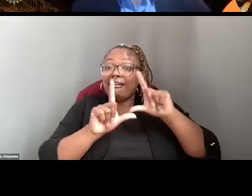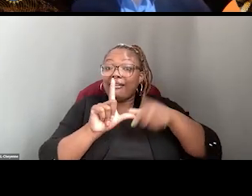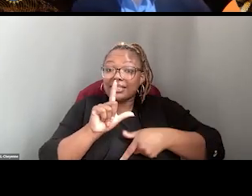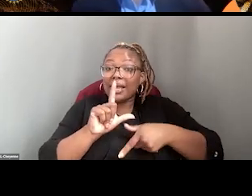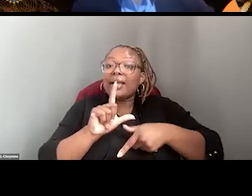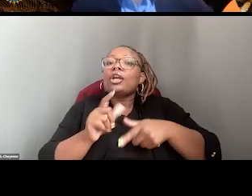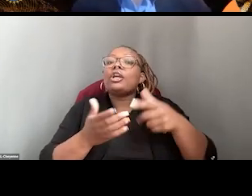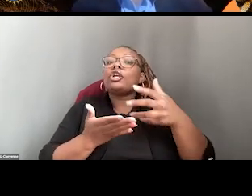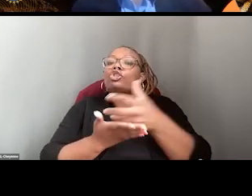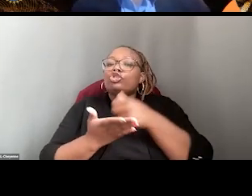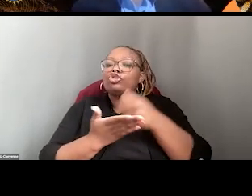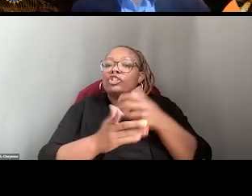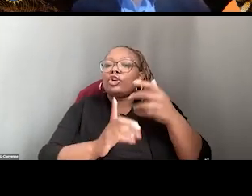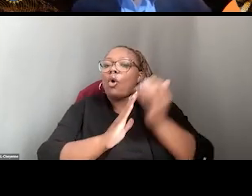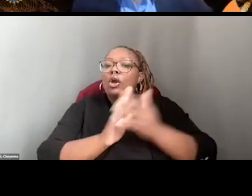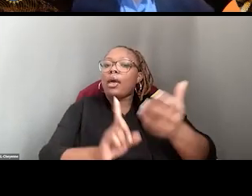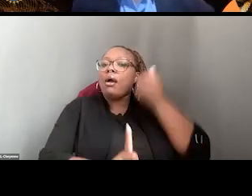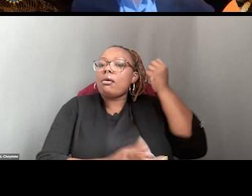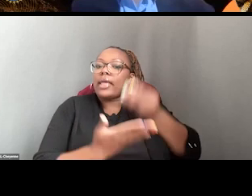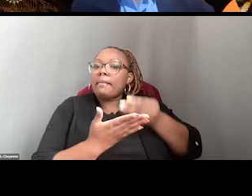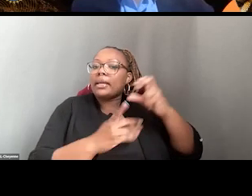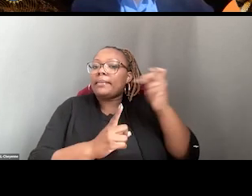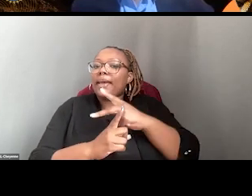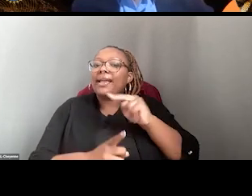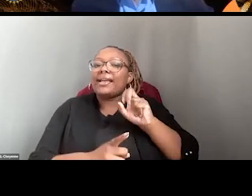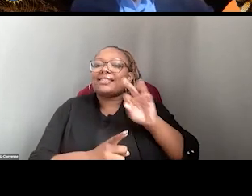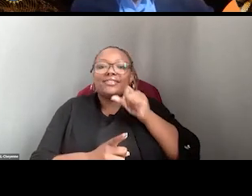So NSF does not control this.